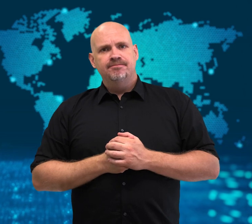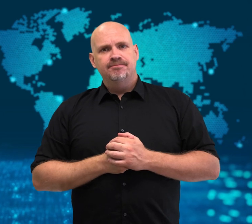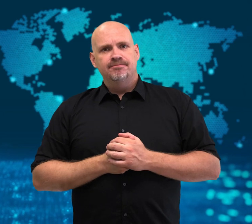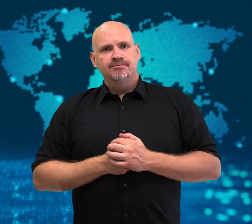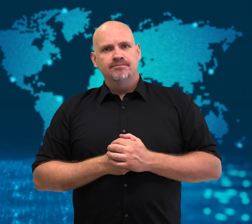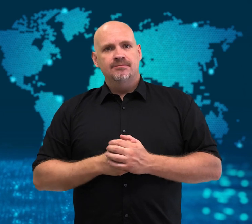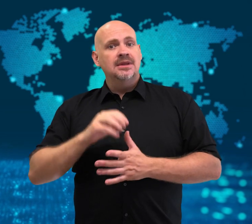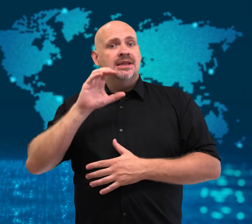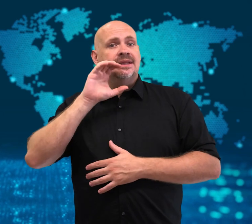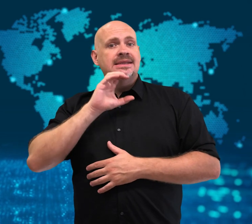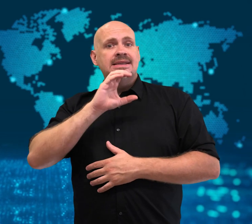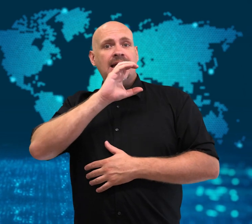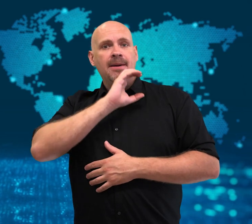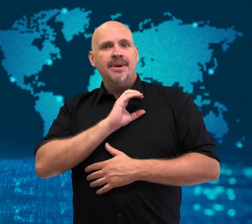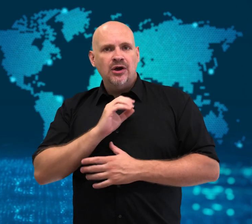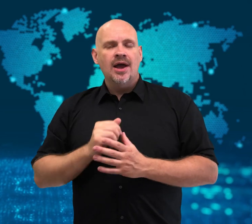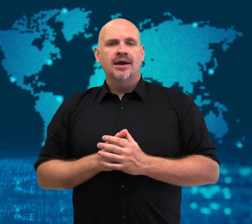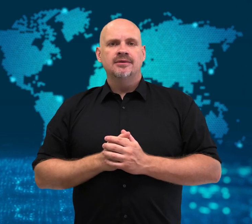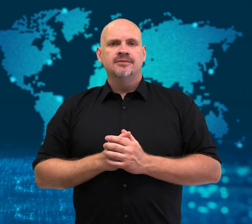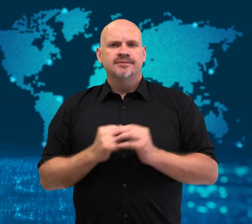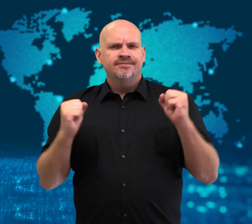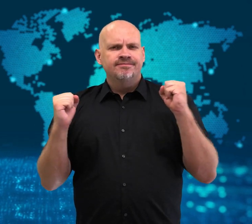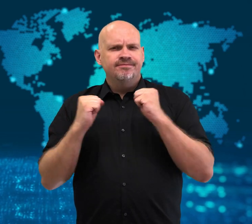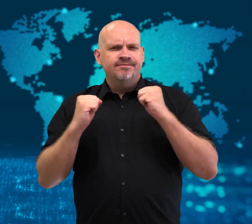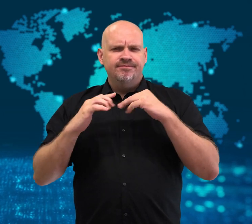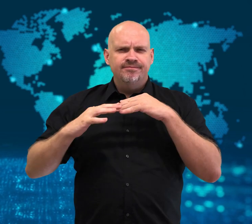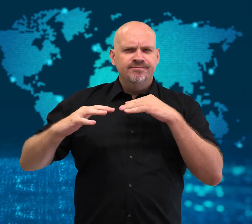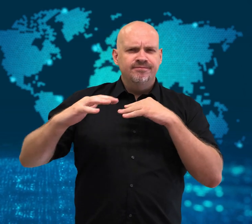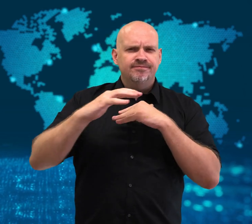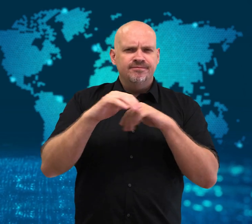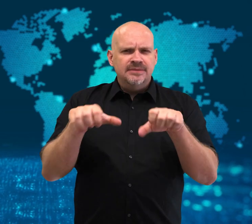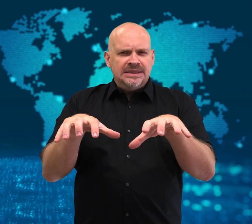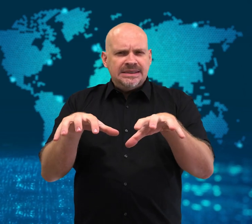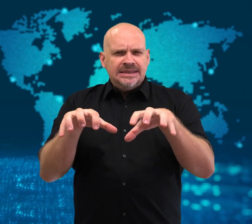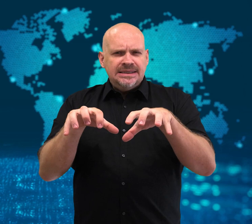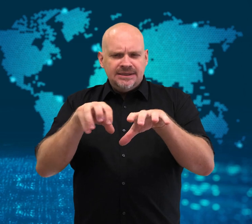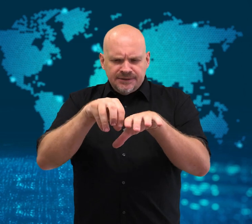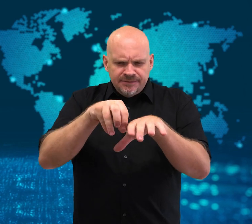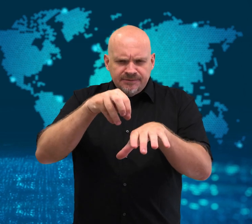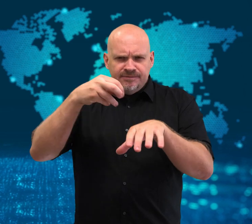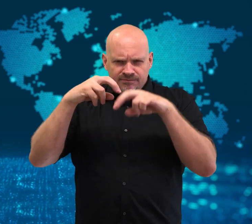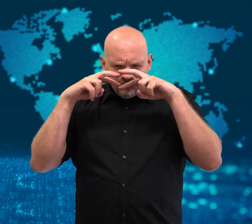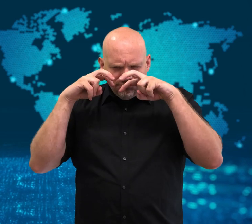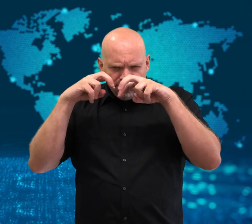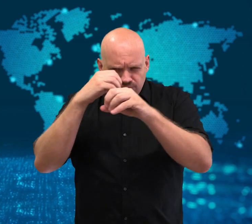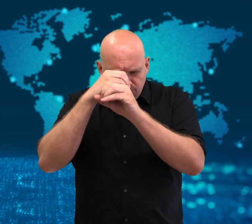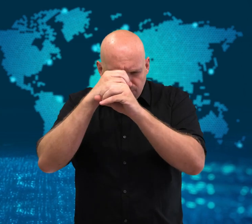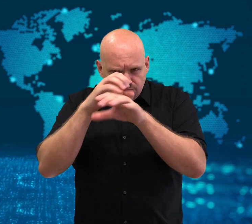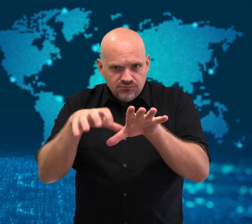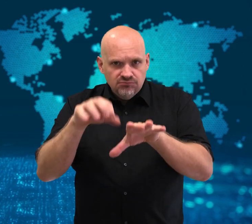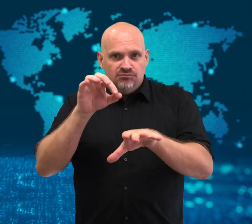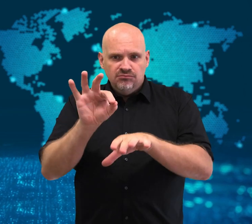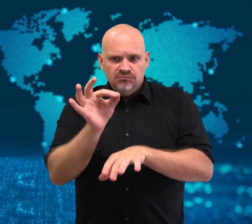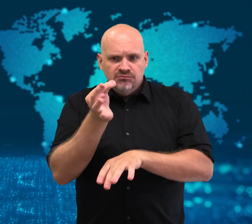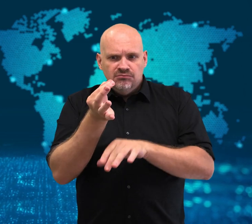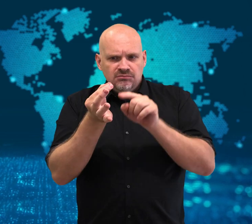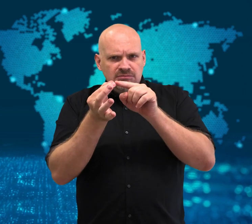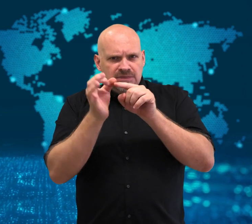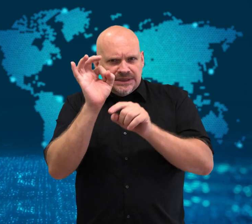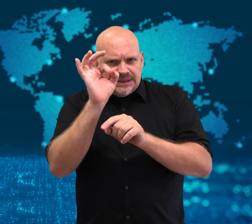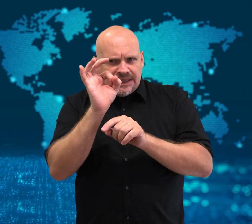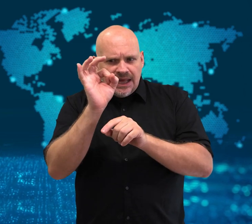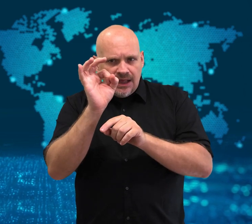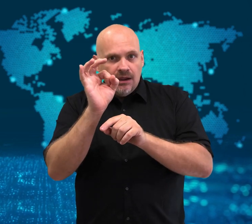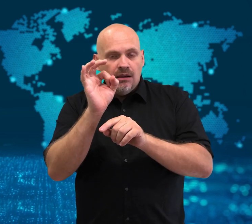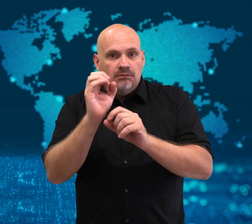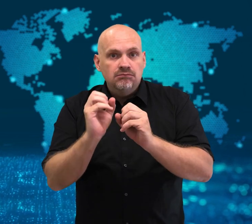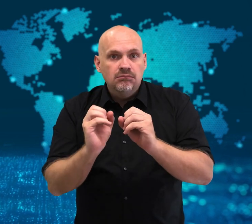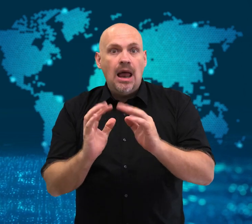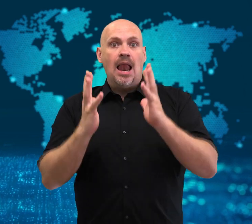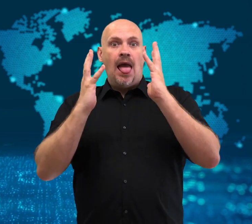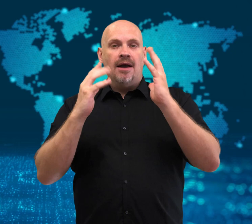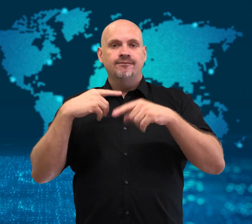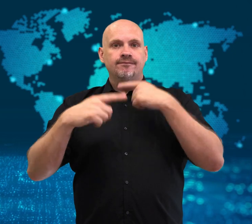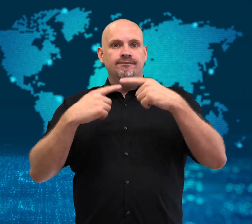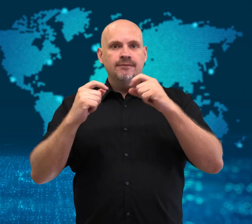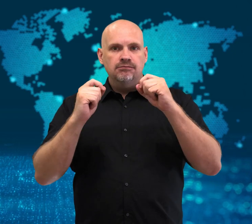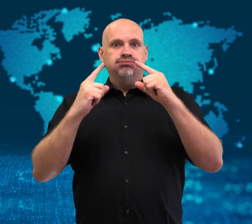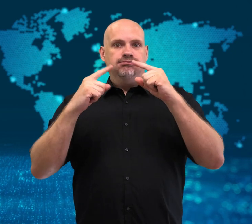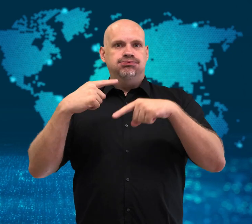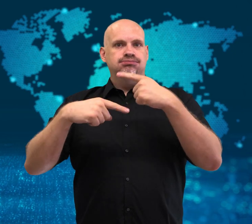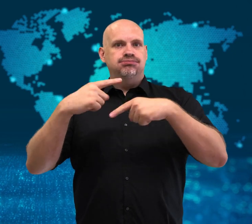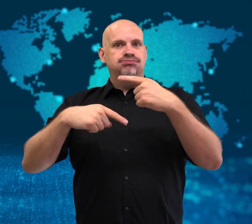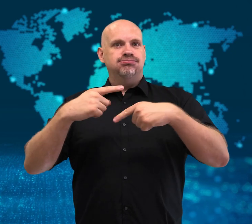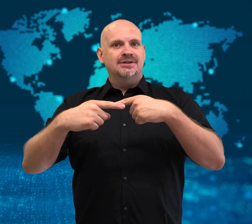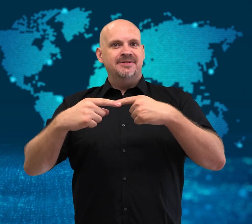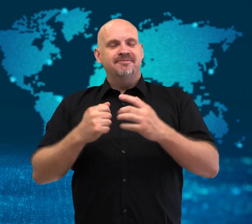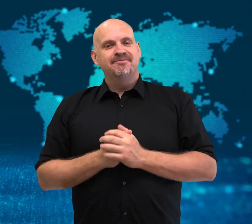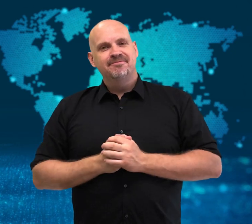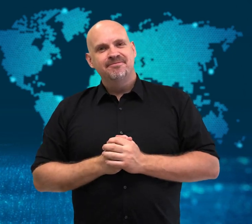Frozen organism back to life.